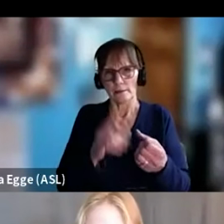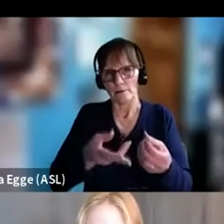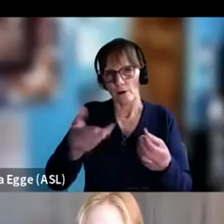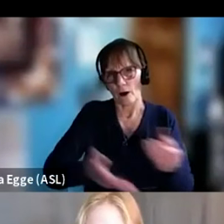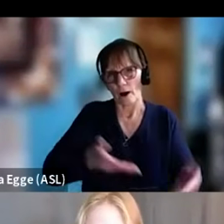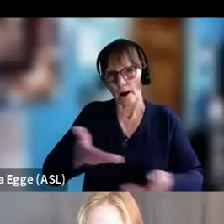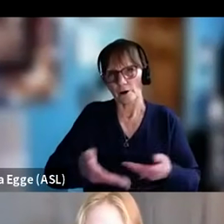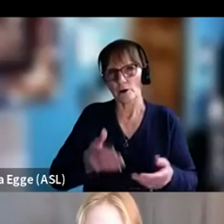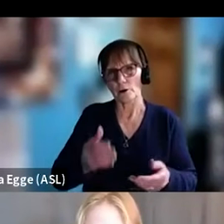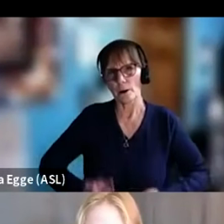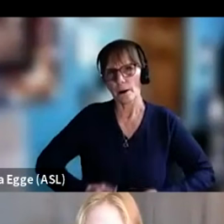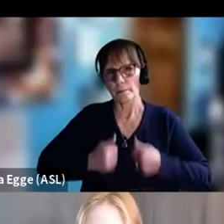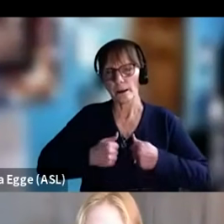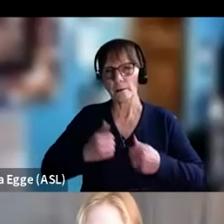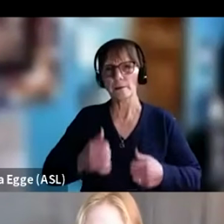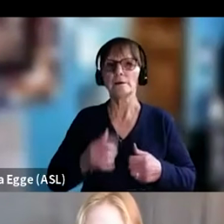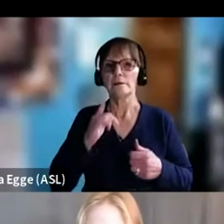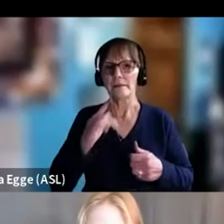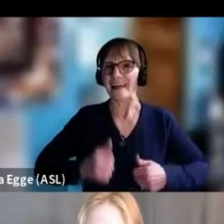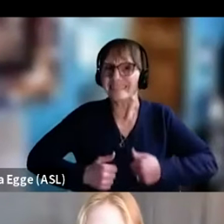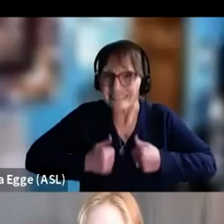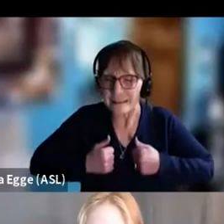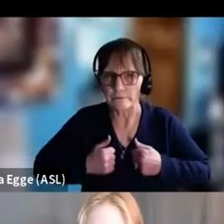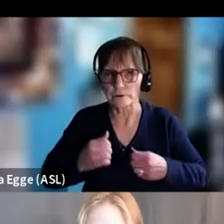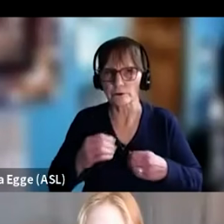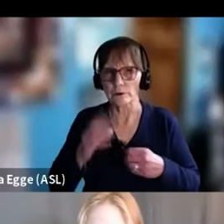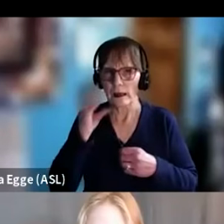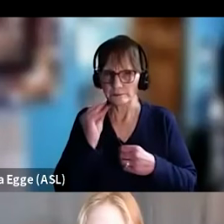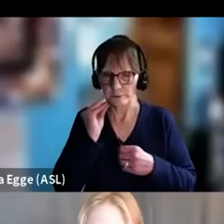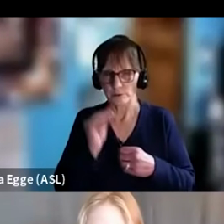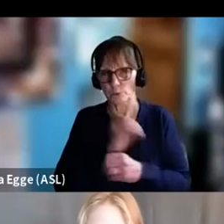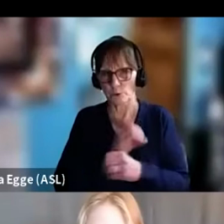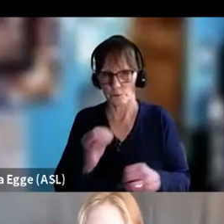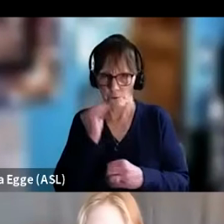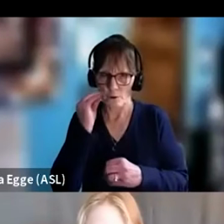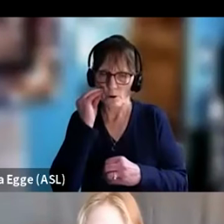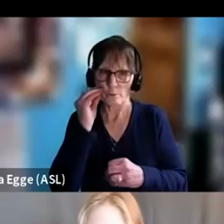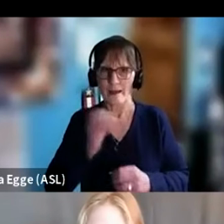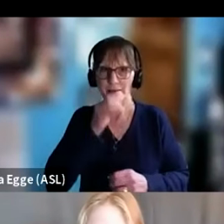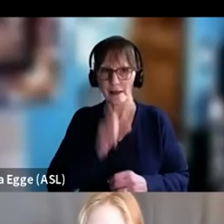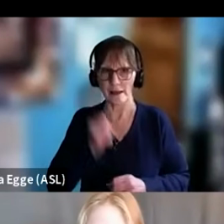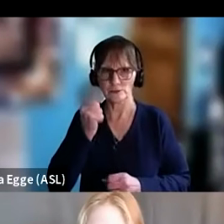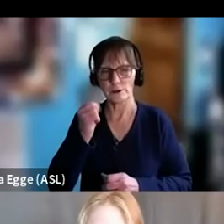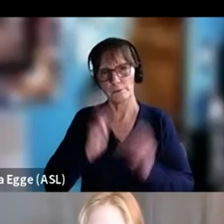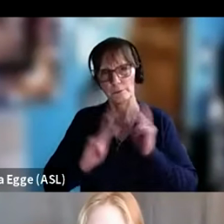with lived expertise of homelessness and people who are aging in the system. I think, you know,